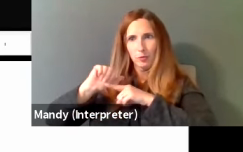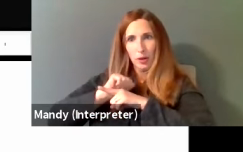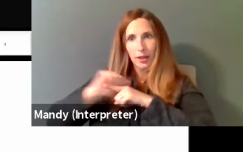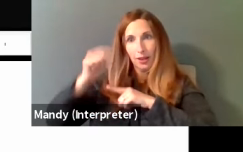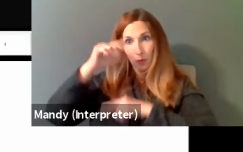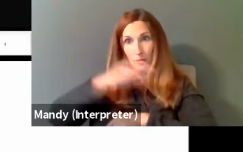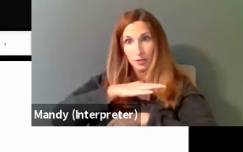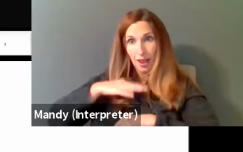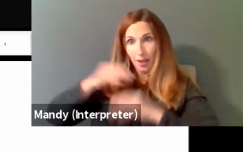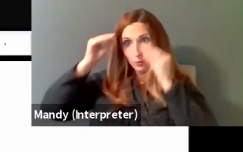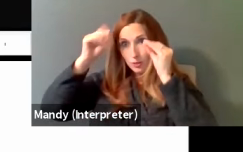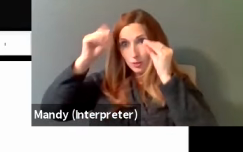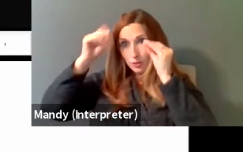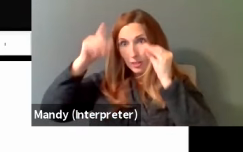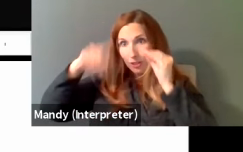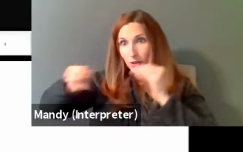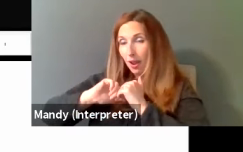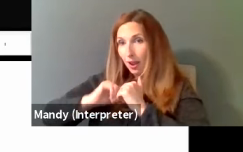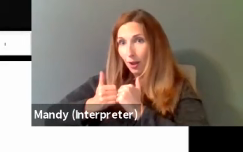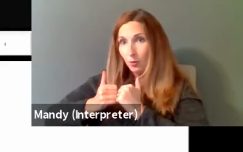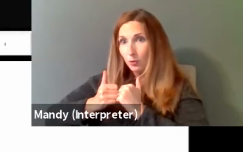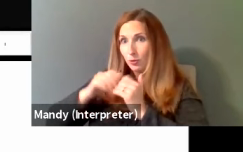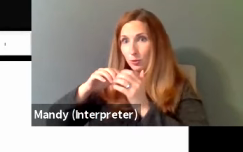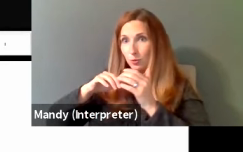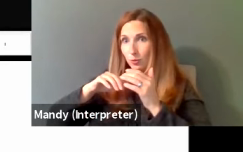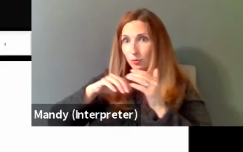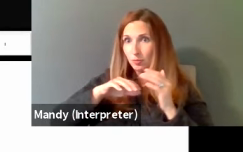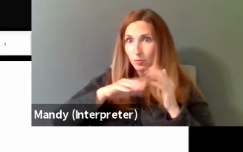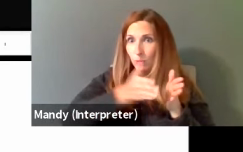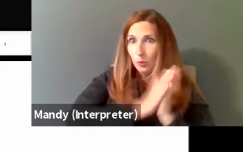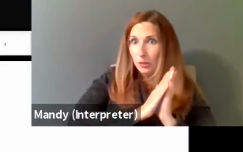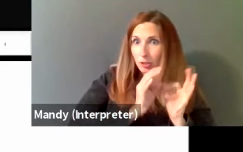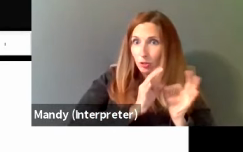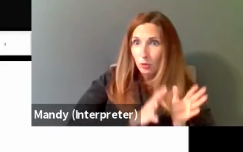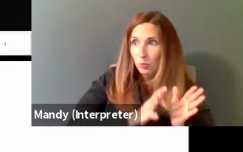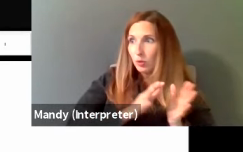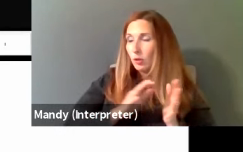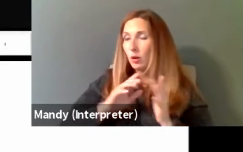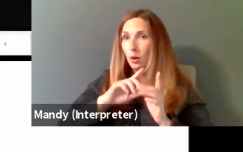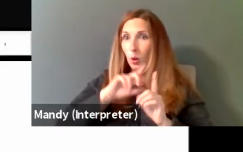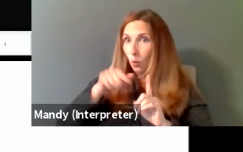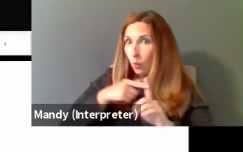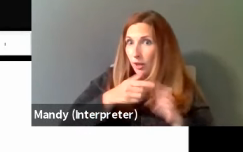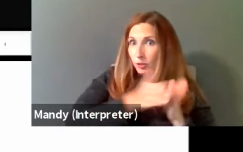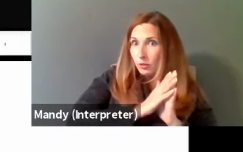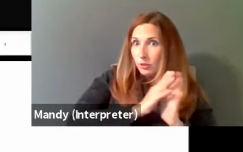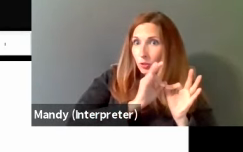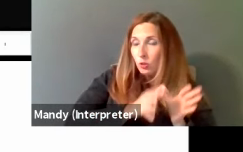to teach them how to access interpreters, to train them on how to use interpreters.